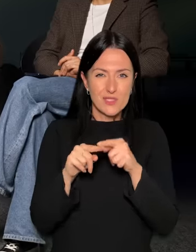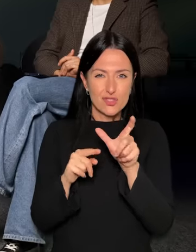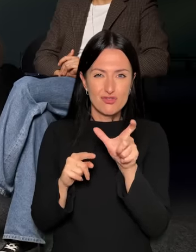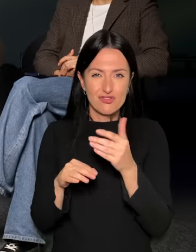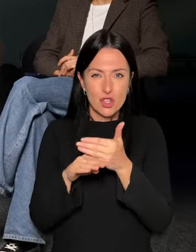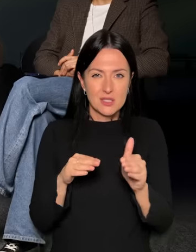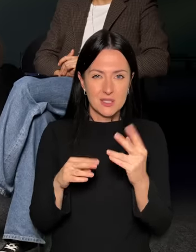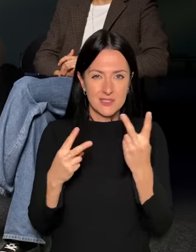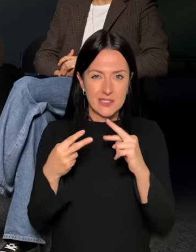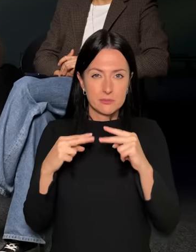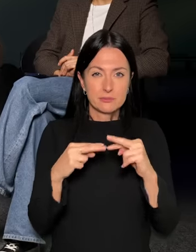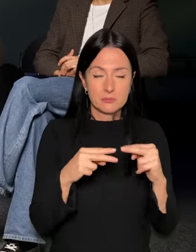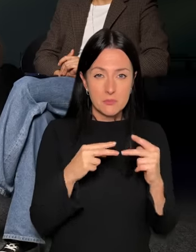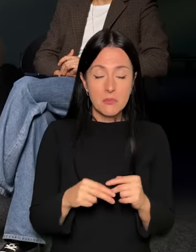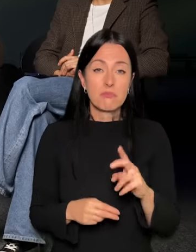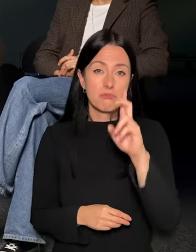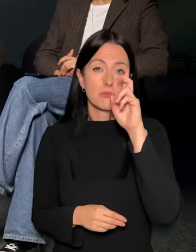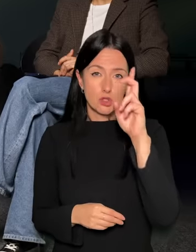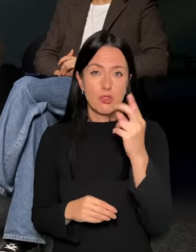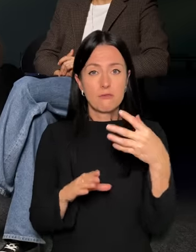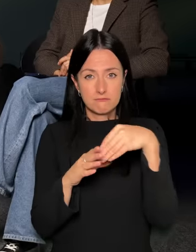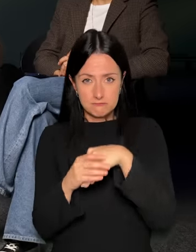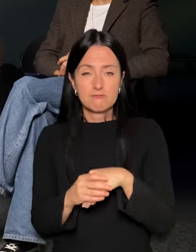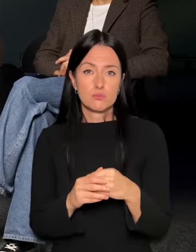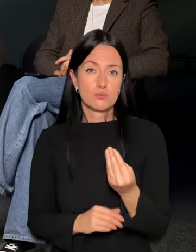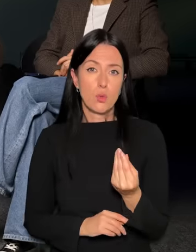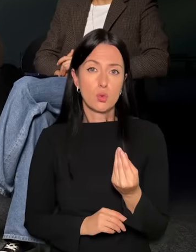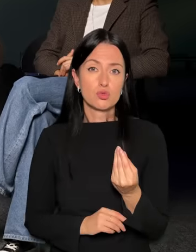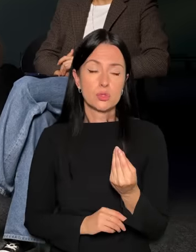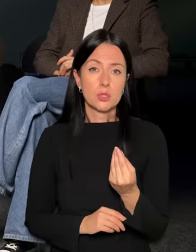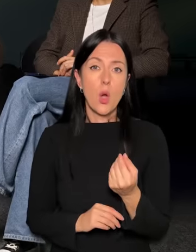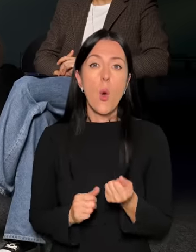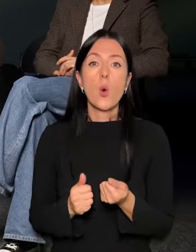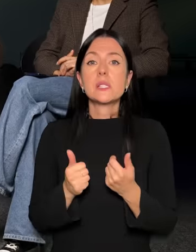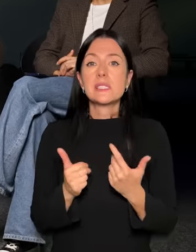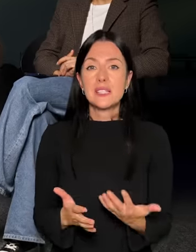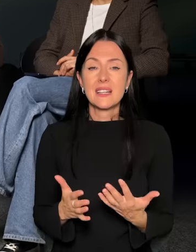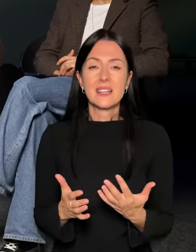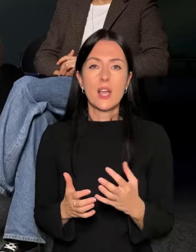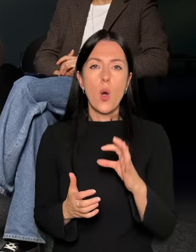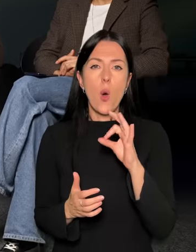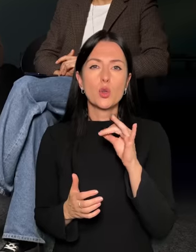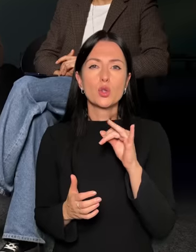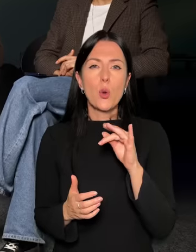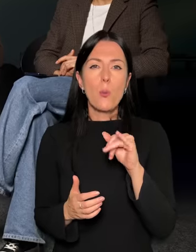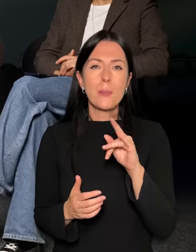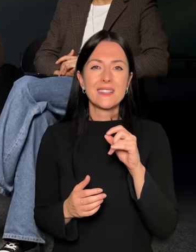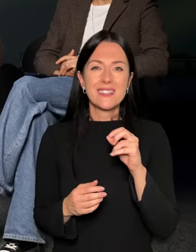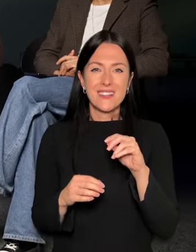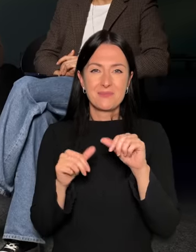the prosthesis. And the state allocates funds for them too because the human anthropometry is such that